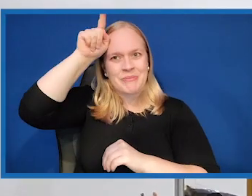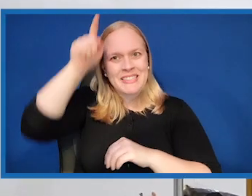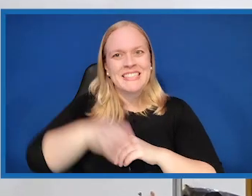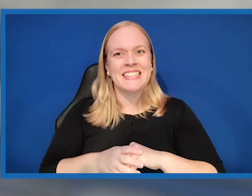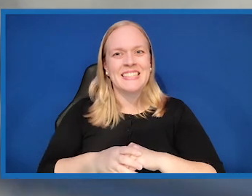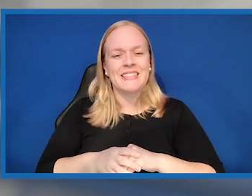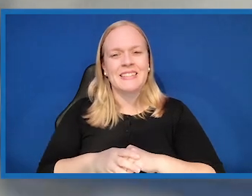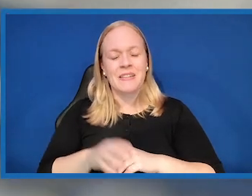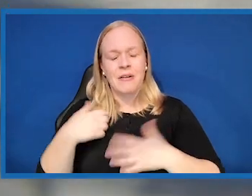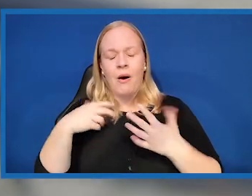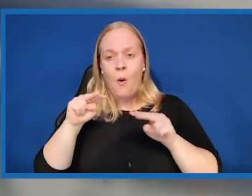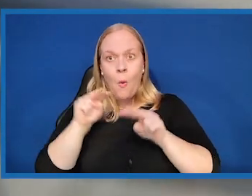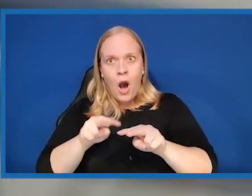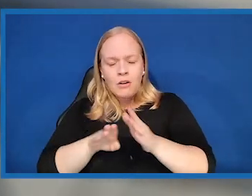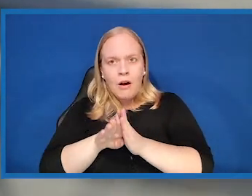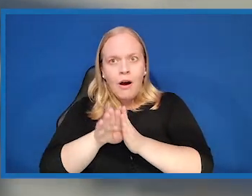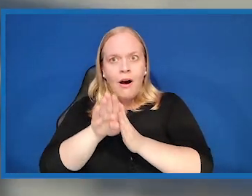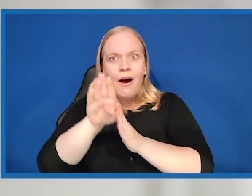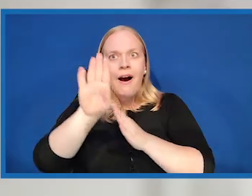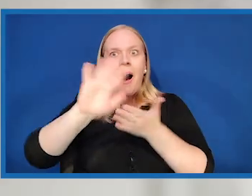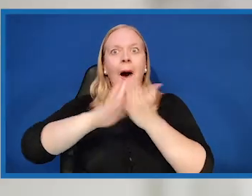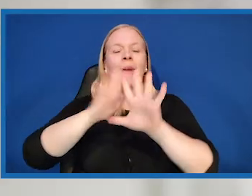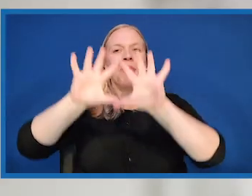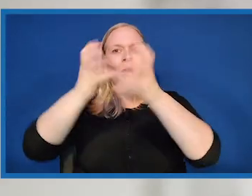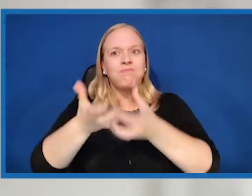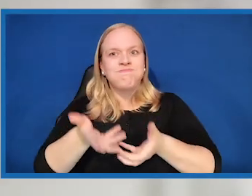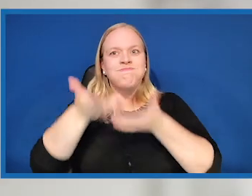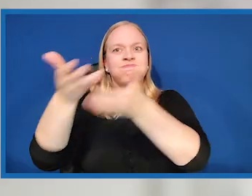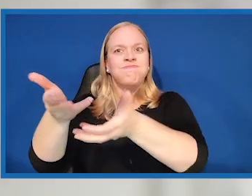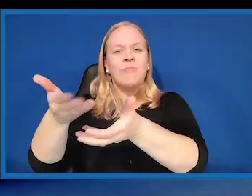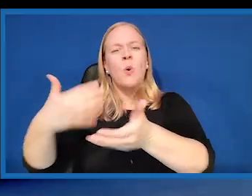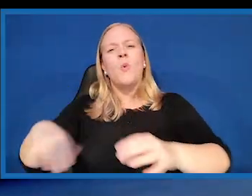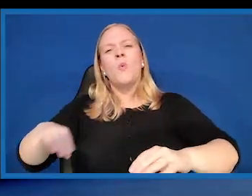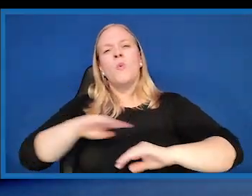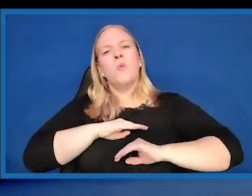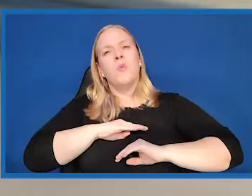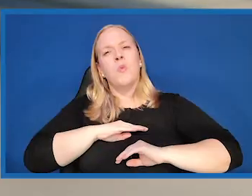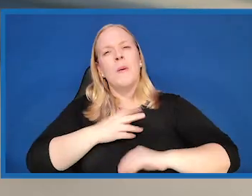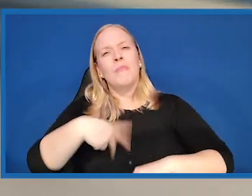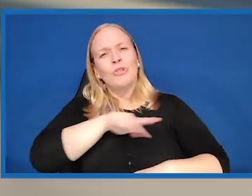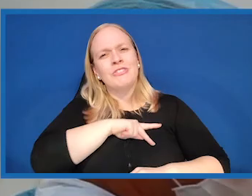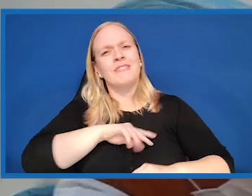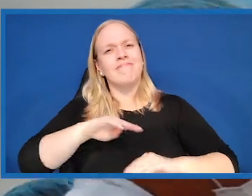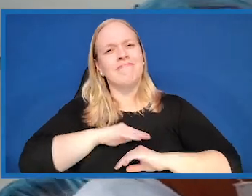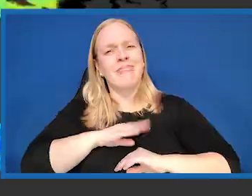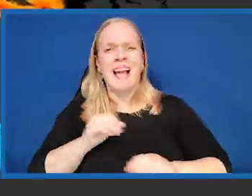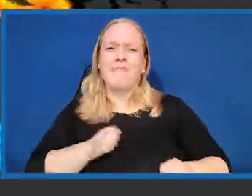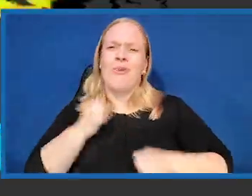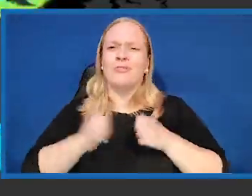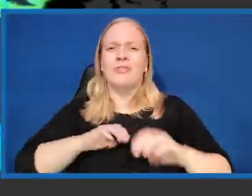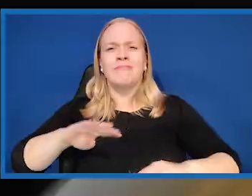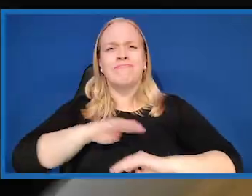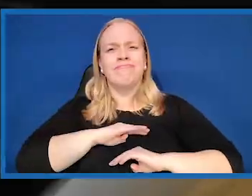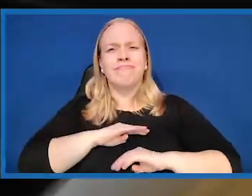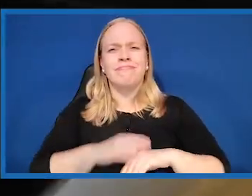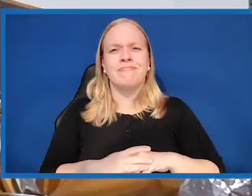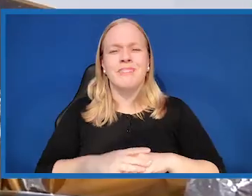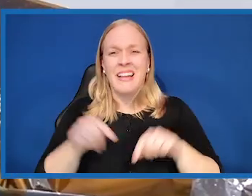IS A PERSONAL SATISFACTION AND AN EMOTIONAL SATISFACTION. THE IMPORTANCE OF THIS PROJECT AND WHERE IT TOUCHES